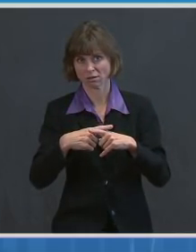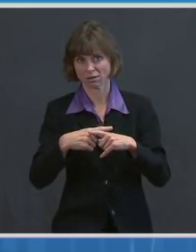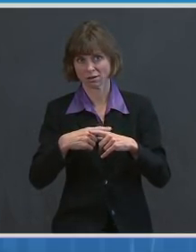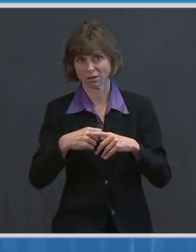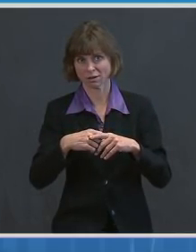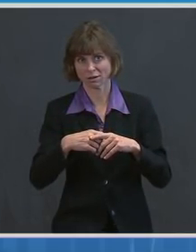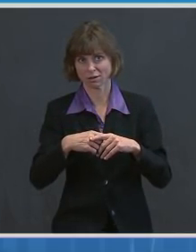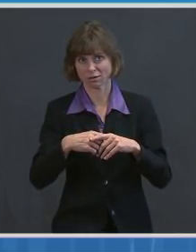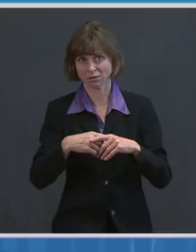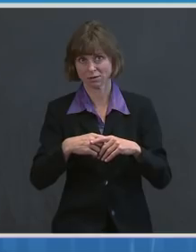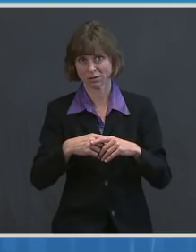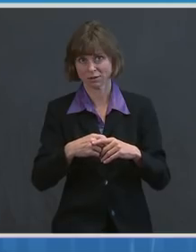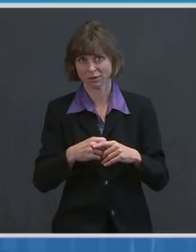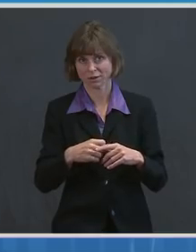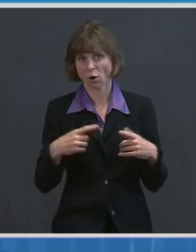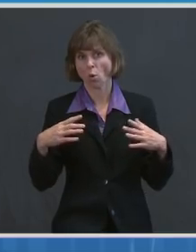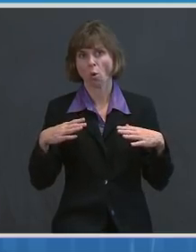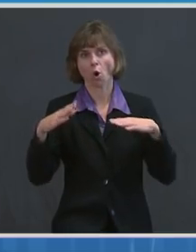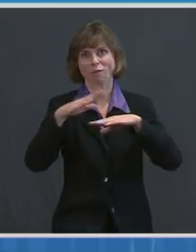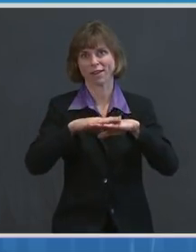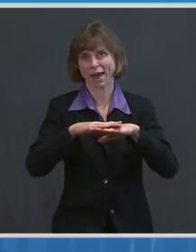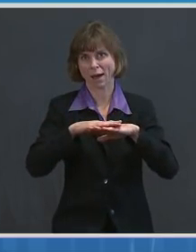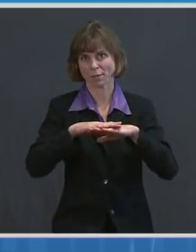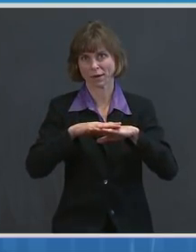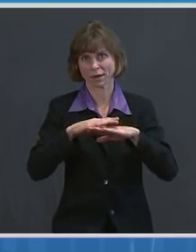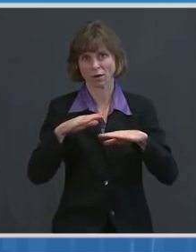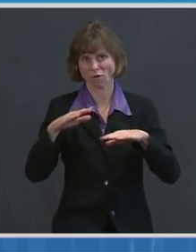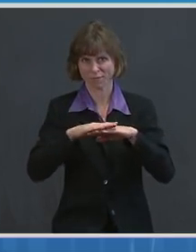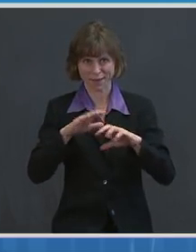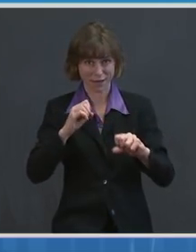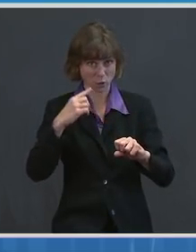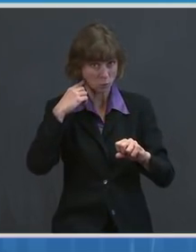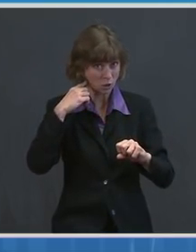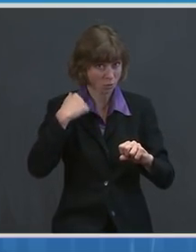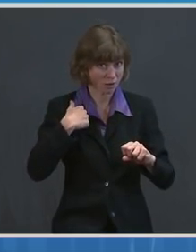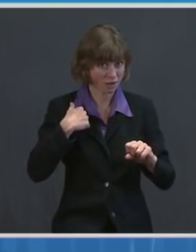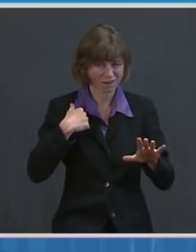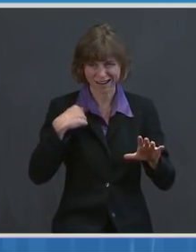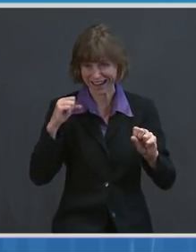The Press: We're overlapping with the -- can you hear me? Mr. Slavitt: We can hear you both.